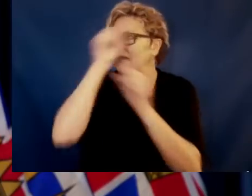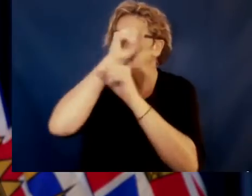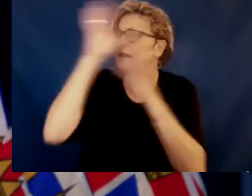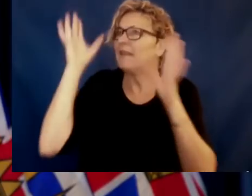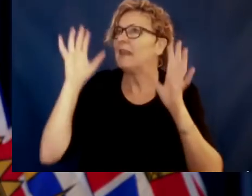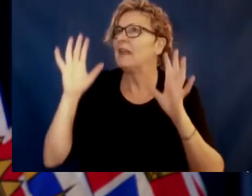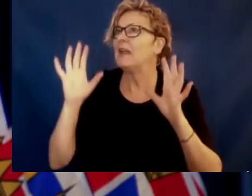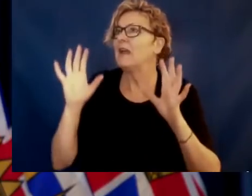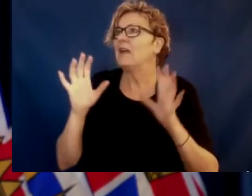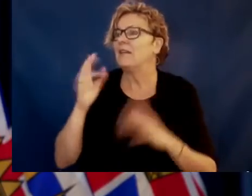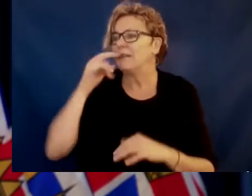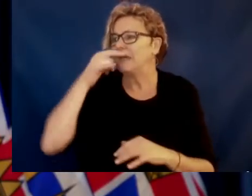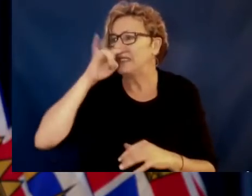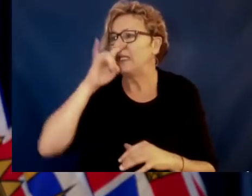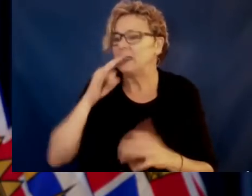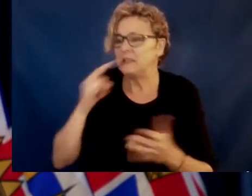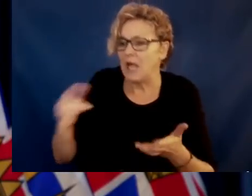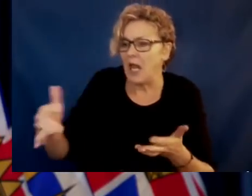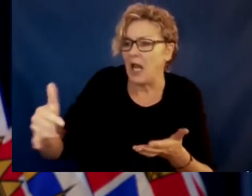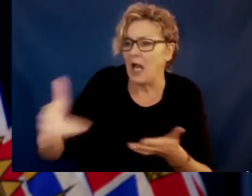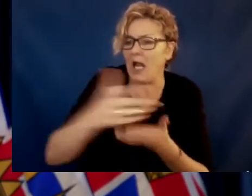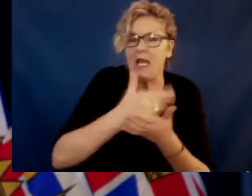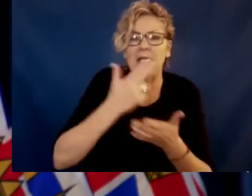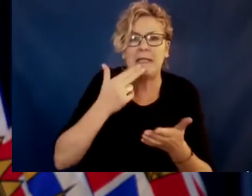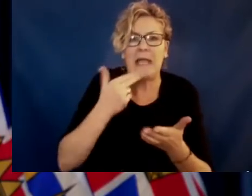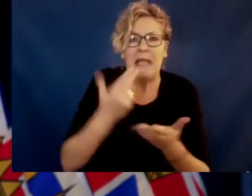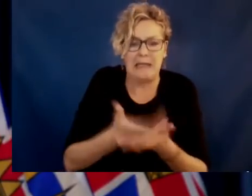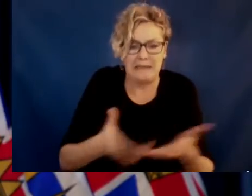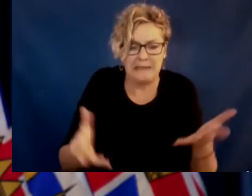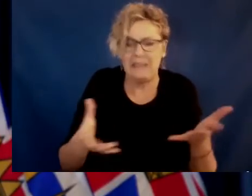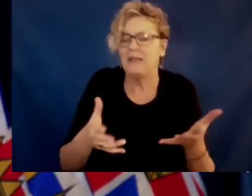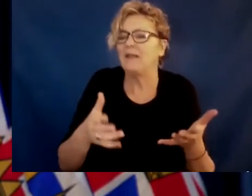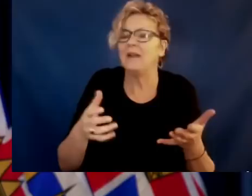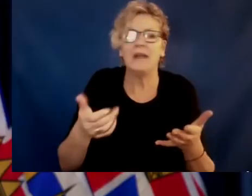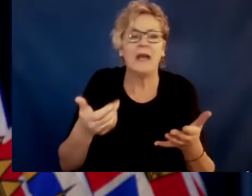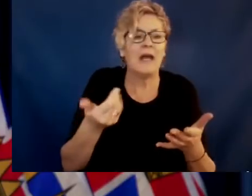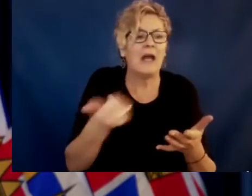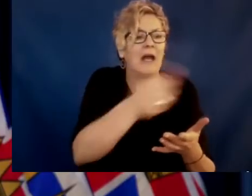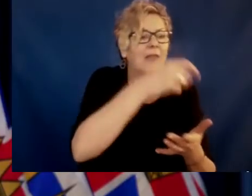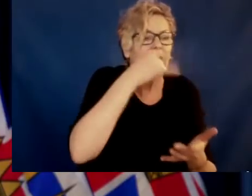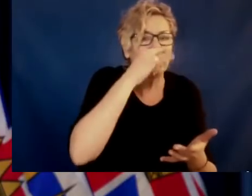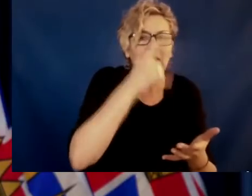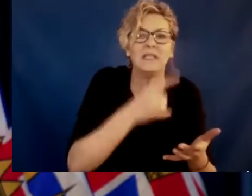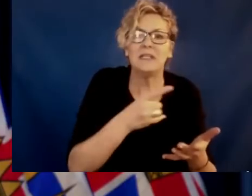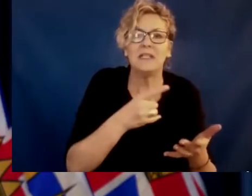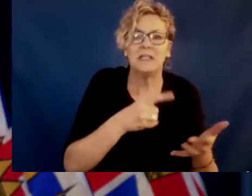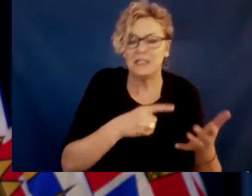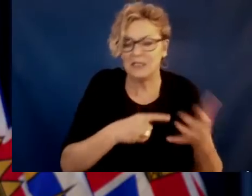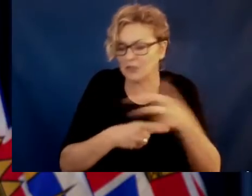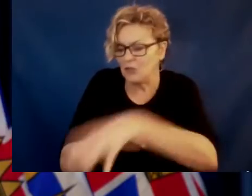Do you not agree with him? If not, can you describe a safe way that would work for both the people, the parents